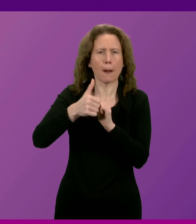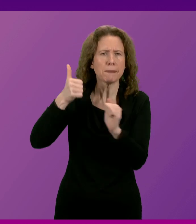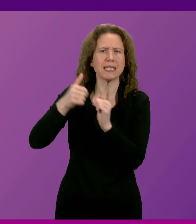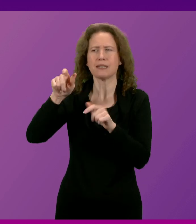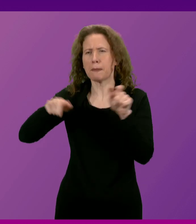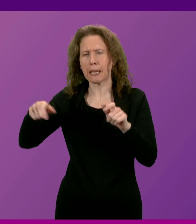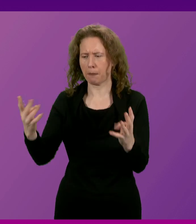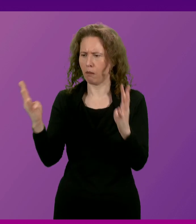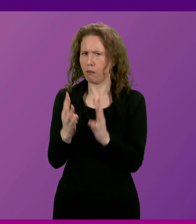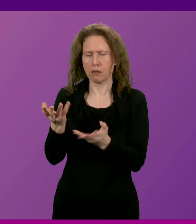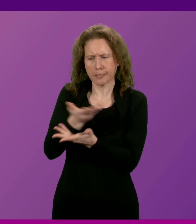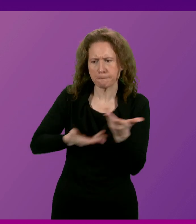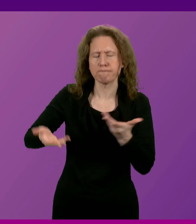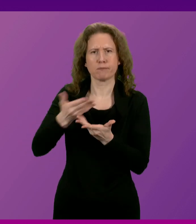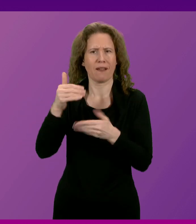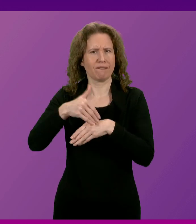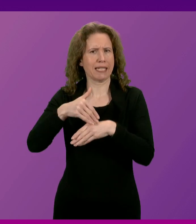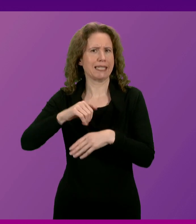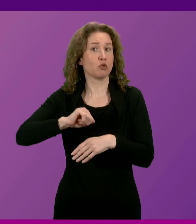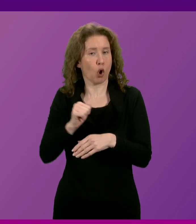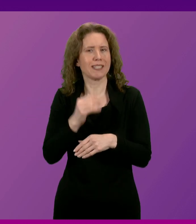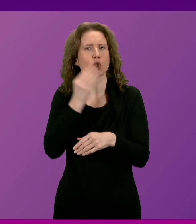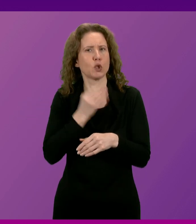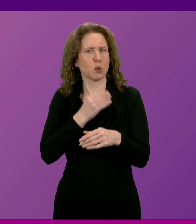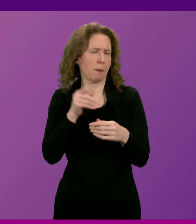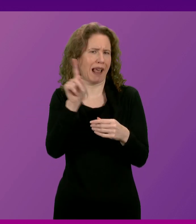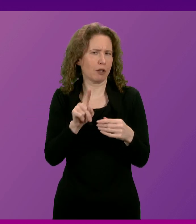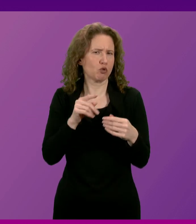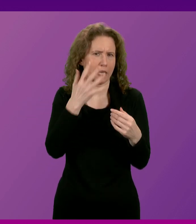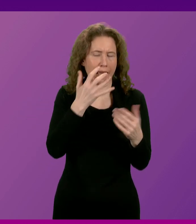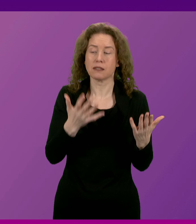issues affecting Scottish consumers. We aim to hold that series of round tables regularly,